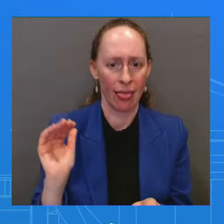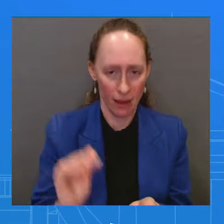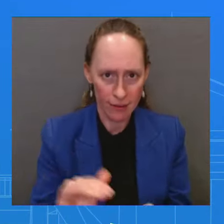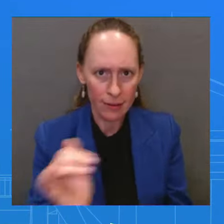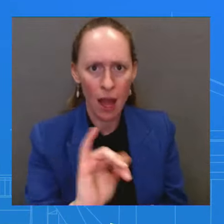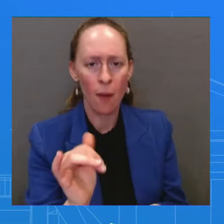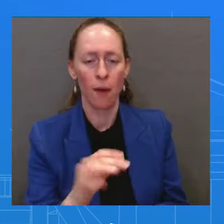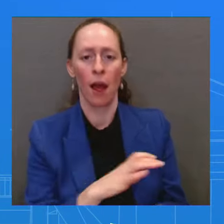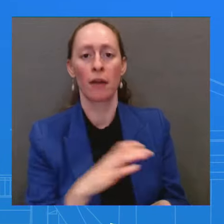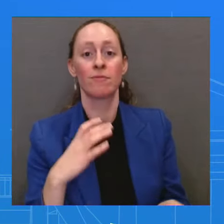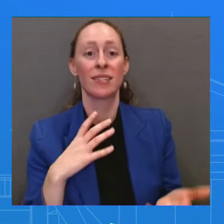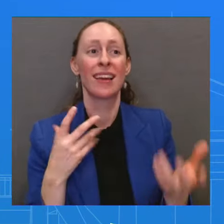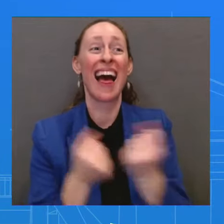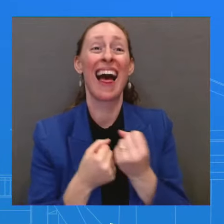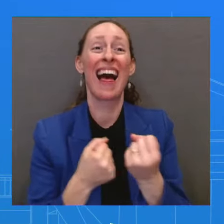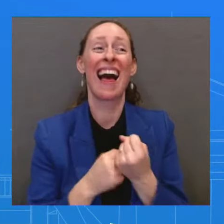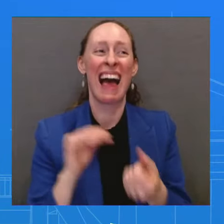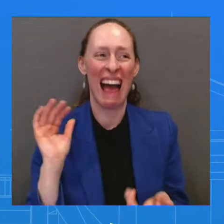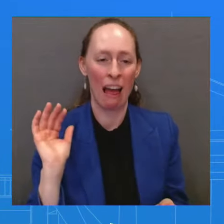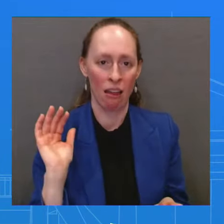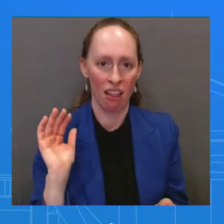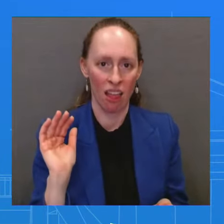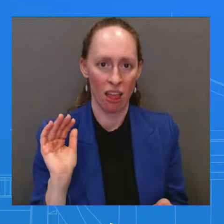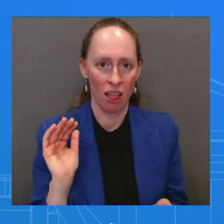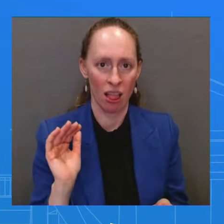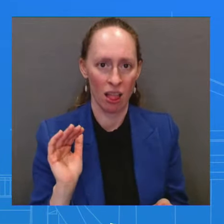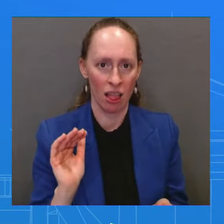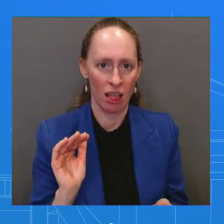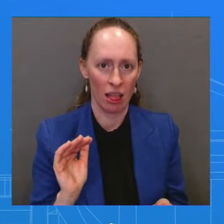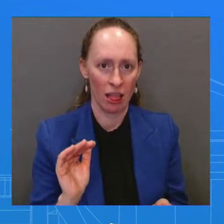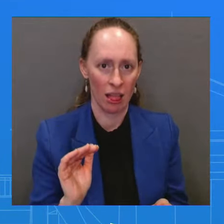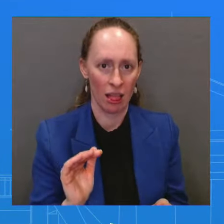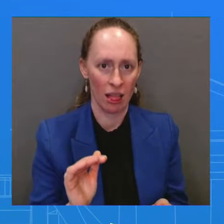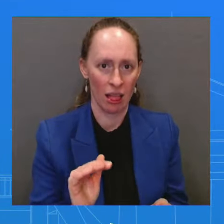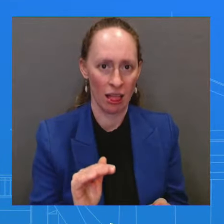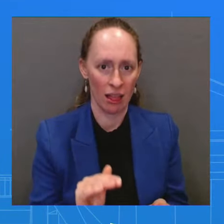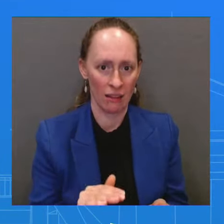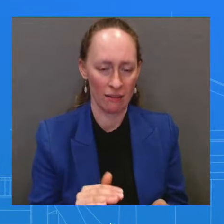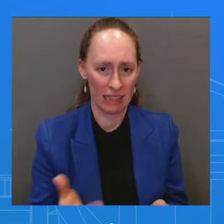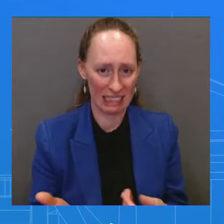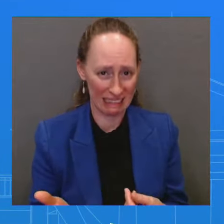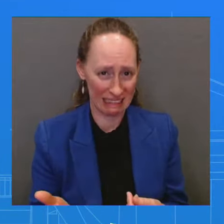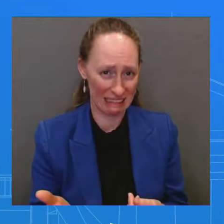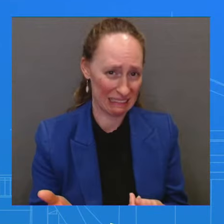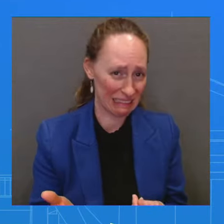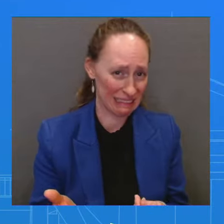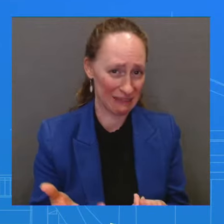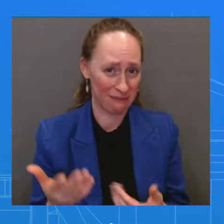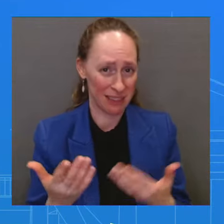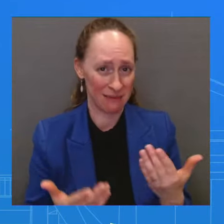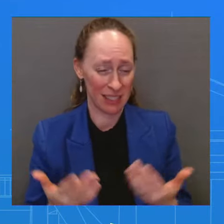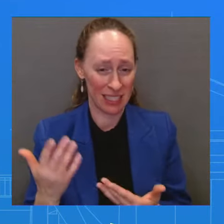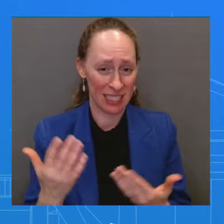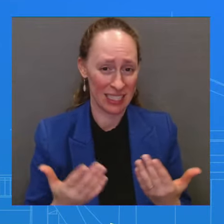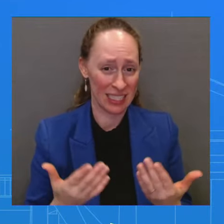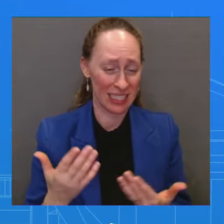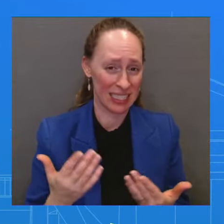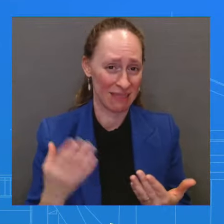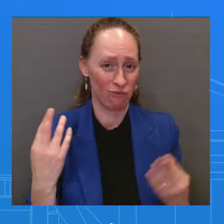would the White House reconsider the messaging on Ukraine? I mean, you know, "for as long as it takes" may be an effective message in the beginning of the war,